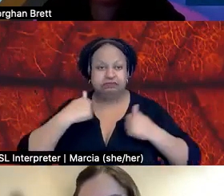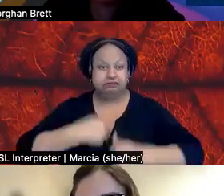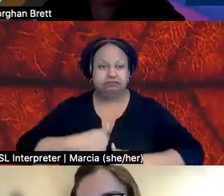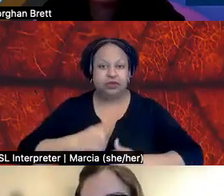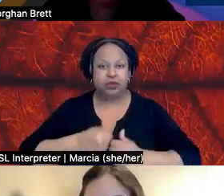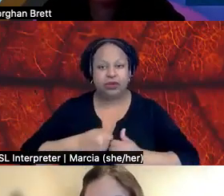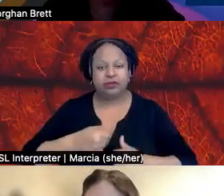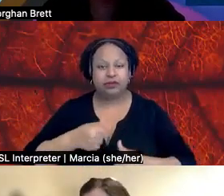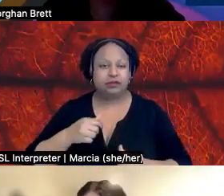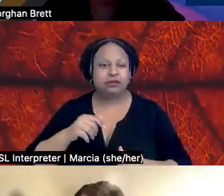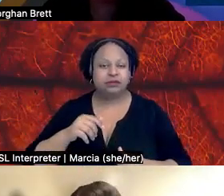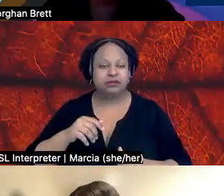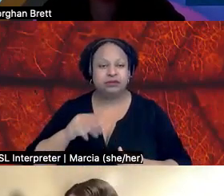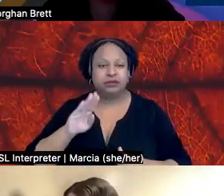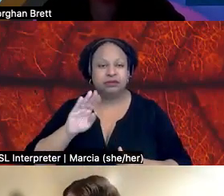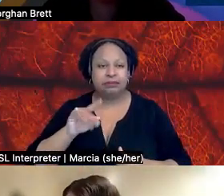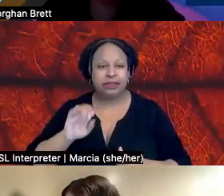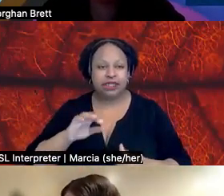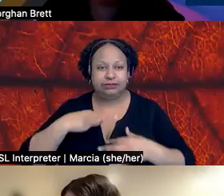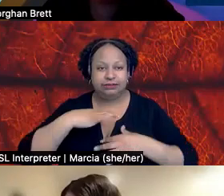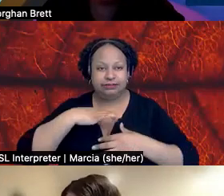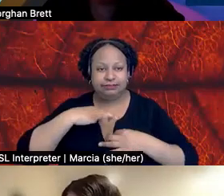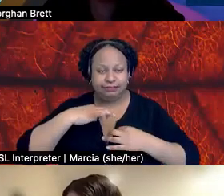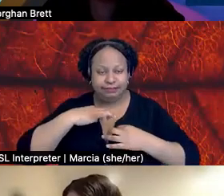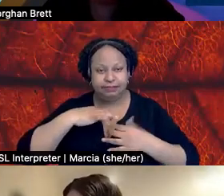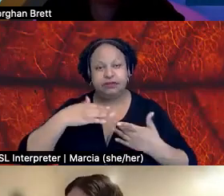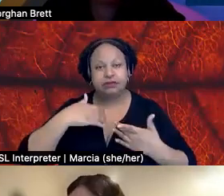shirt and my zoom background is of the pride flag.